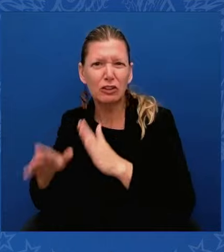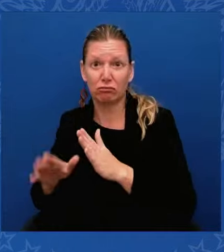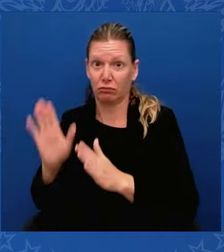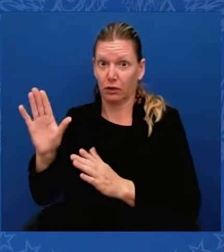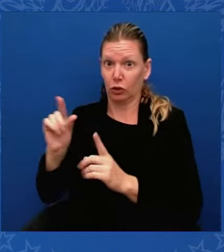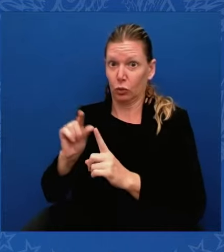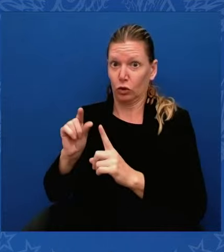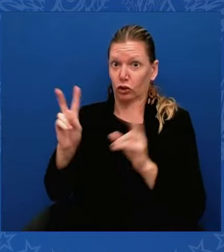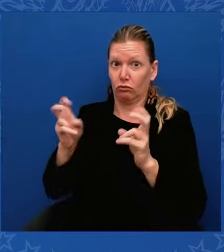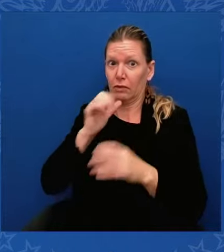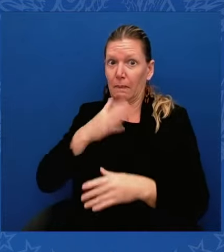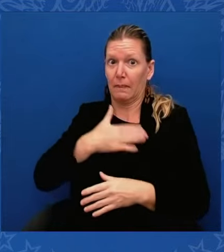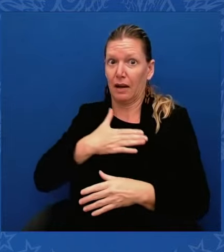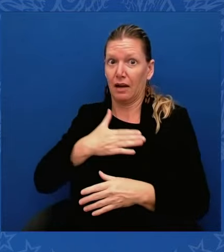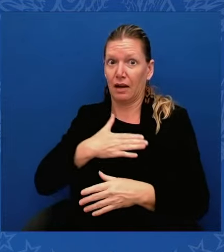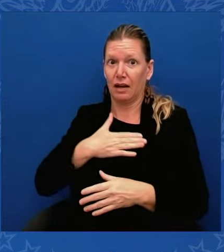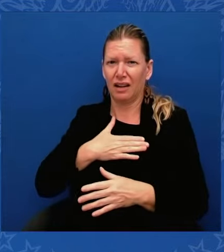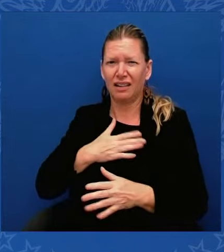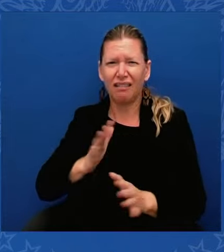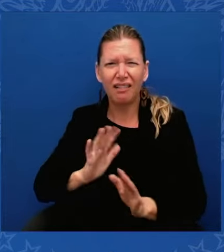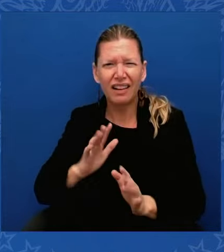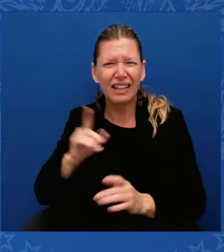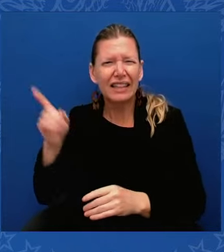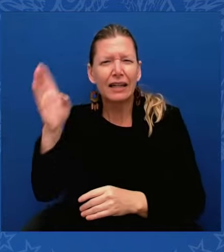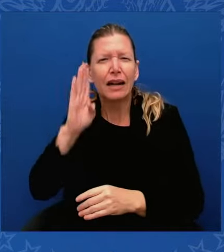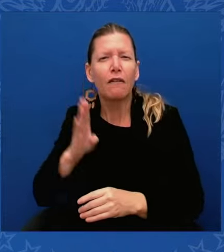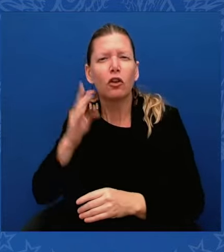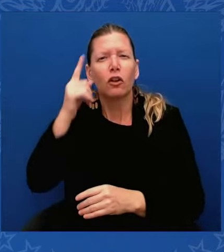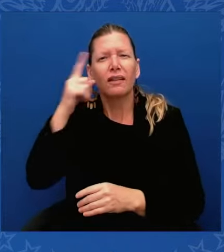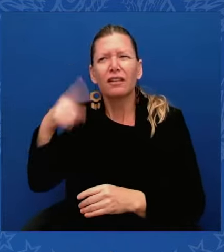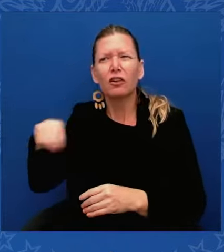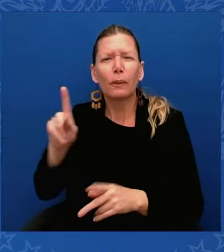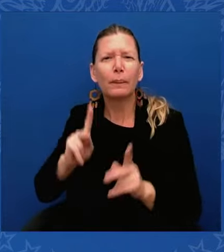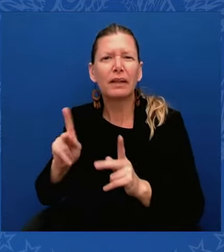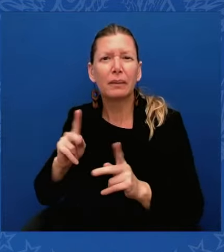Diversity is our strength as a nation, and always has been and always will be.